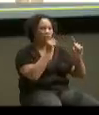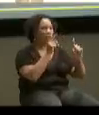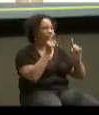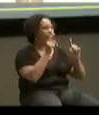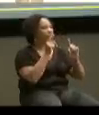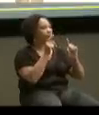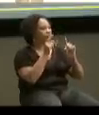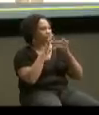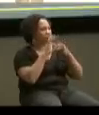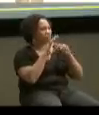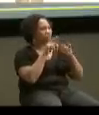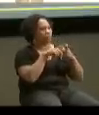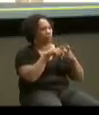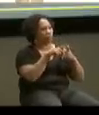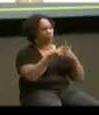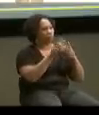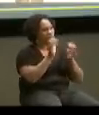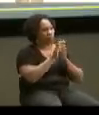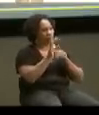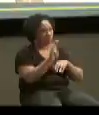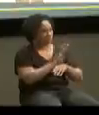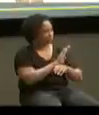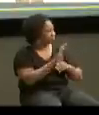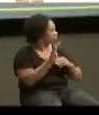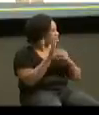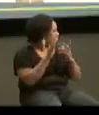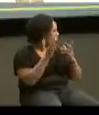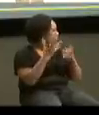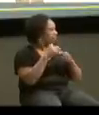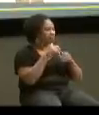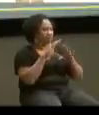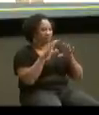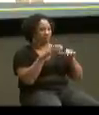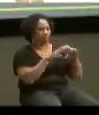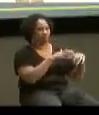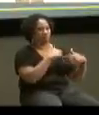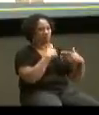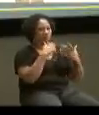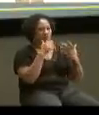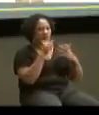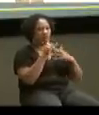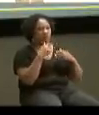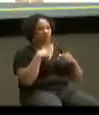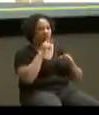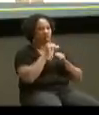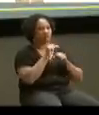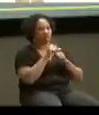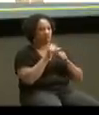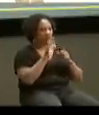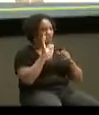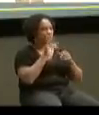SOCIOECONOMIC GOALS WITH RESPECT TO SMALL BUSINESSES AND THE CATEGORIES WITHIN.